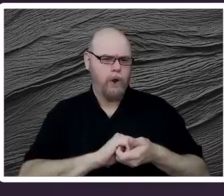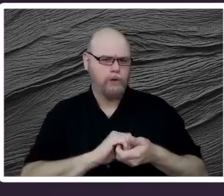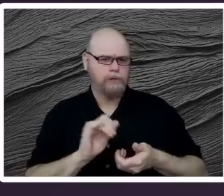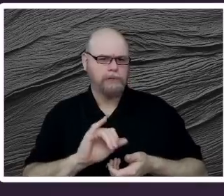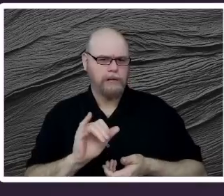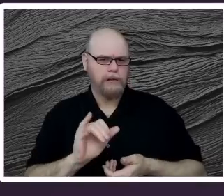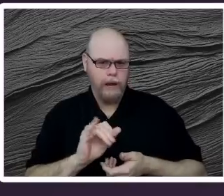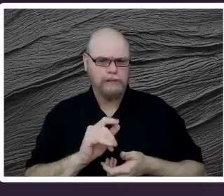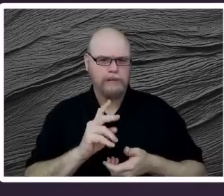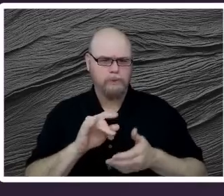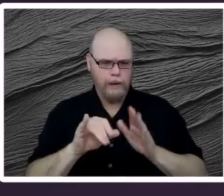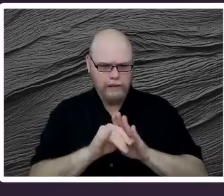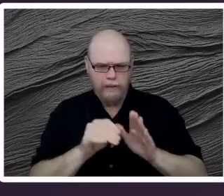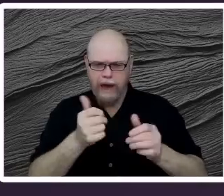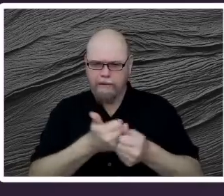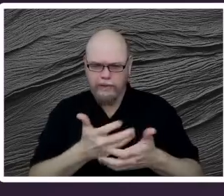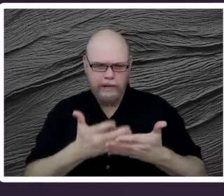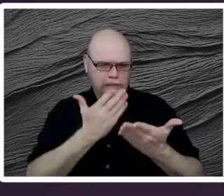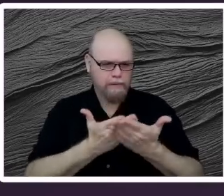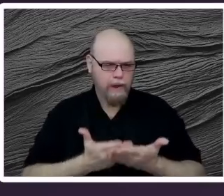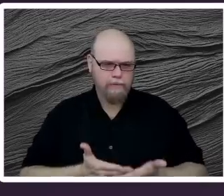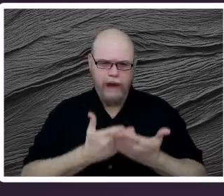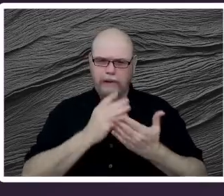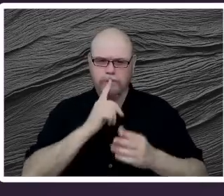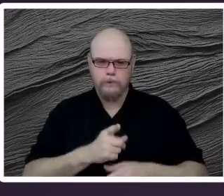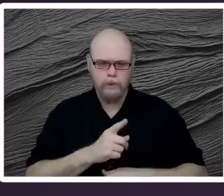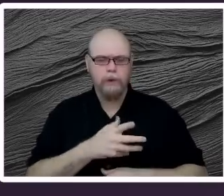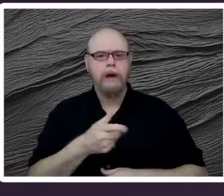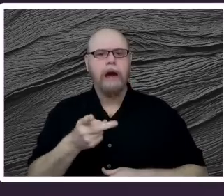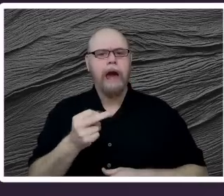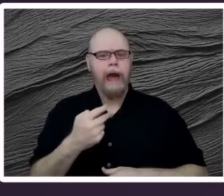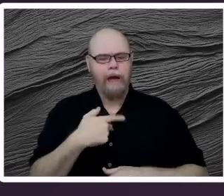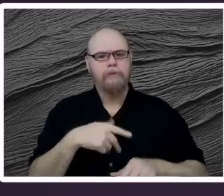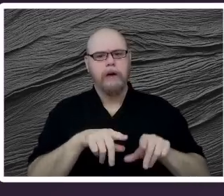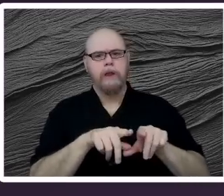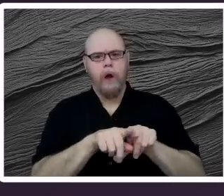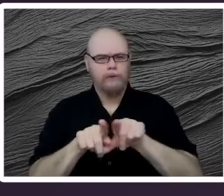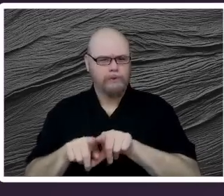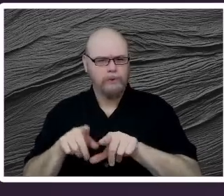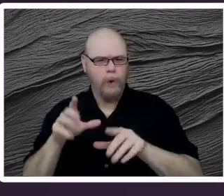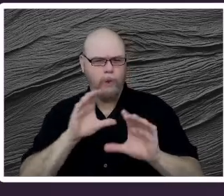funding. Because all of our poster exhibitions are offered for free. So, we do need to identify